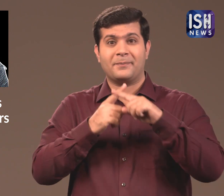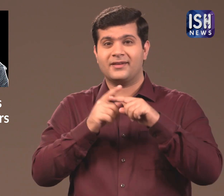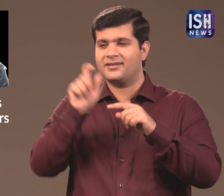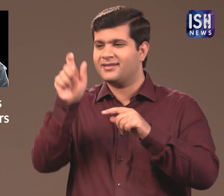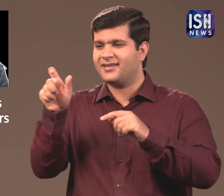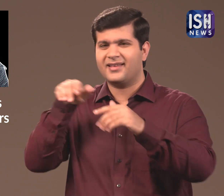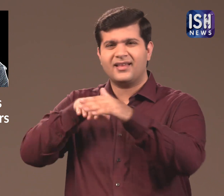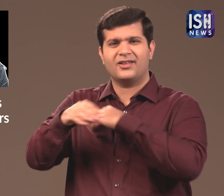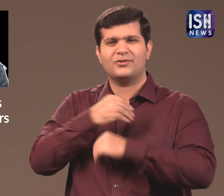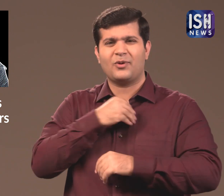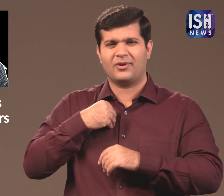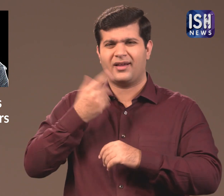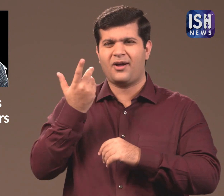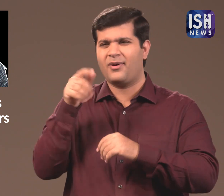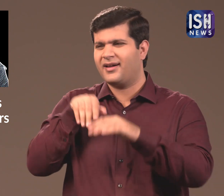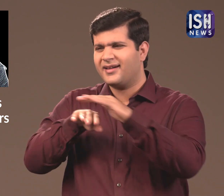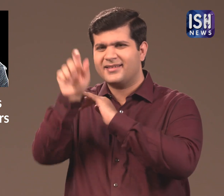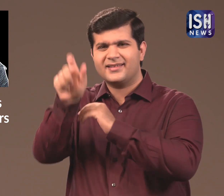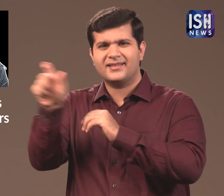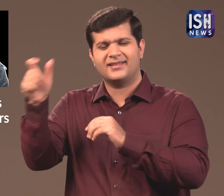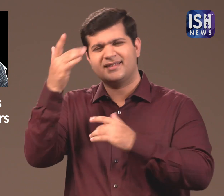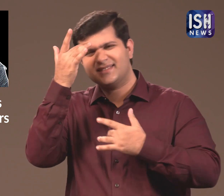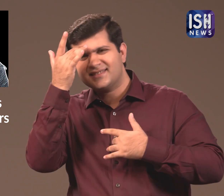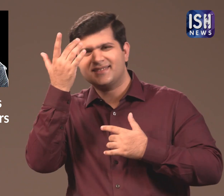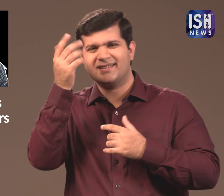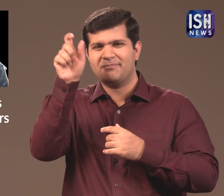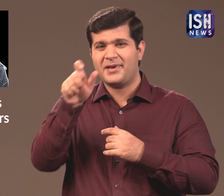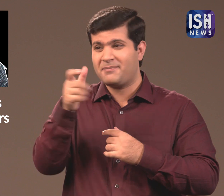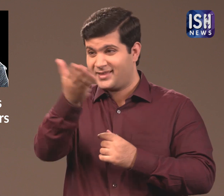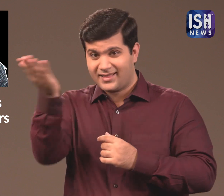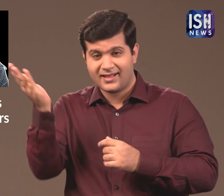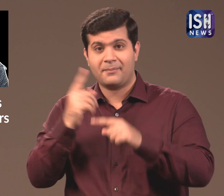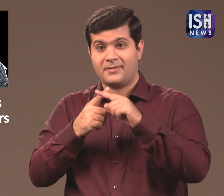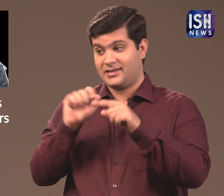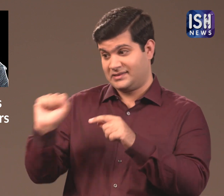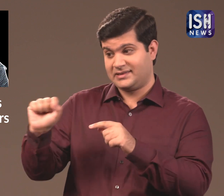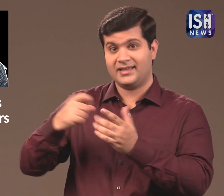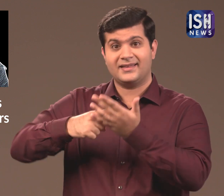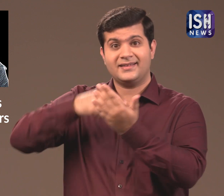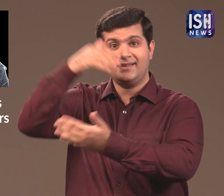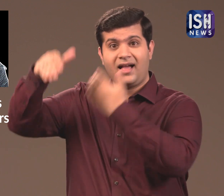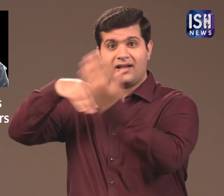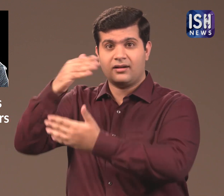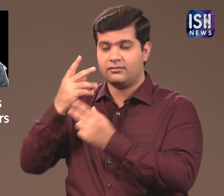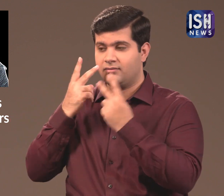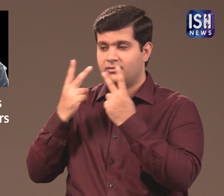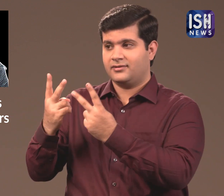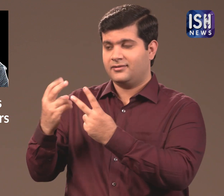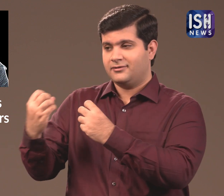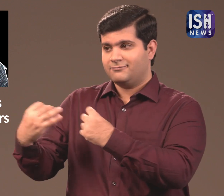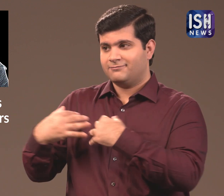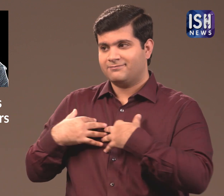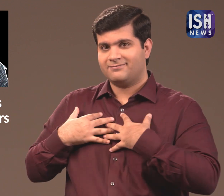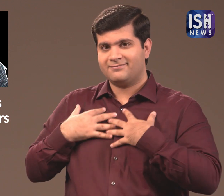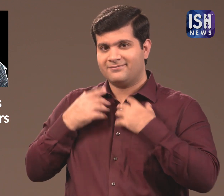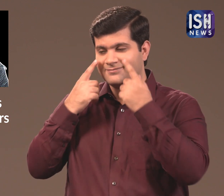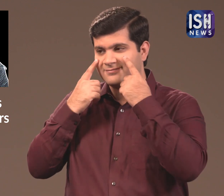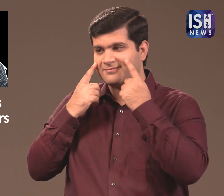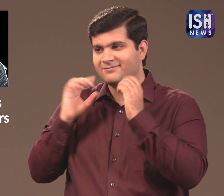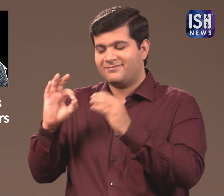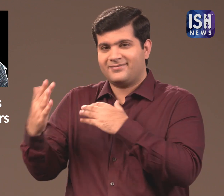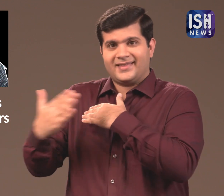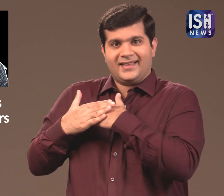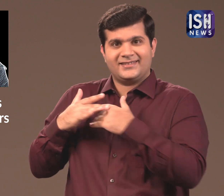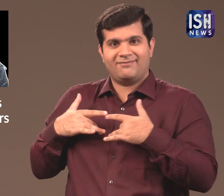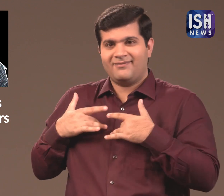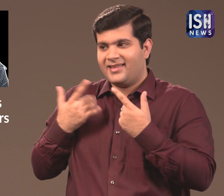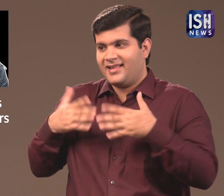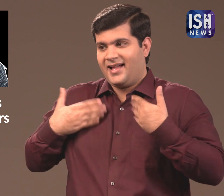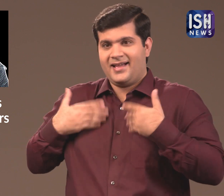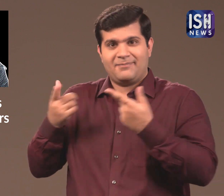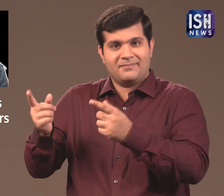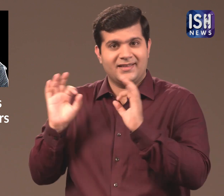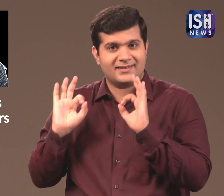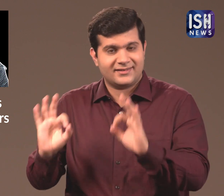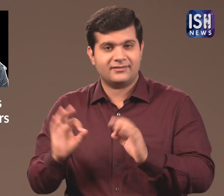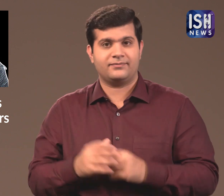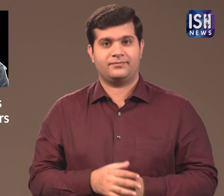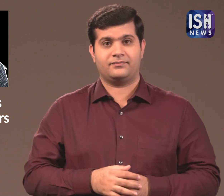All the patients and their relatives started crying as they felt his strong emotions.